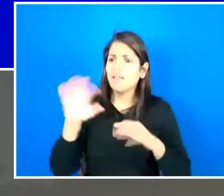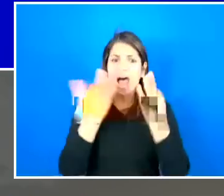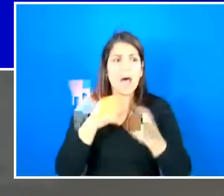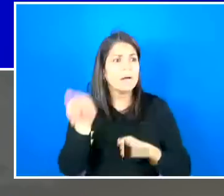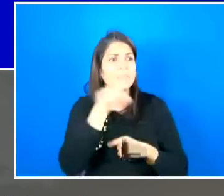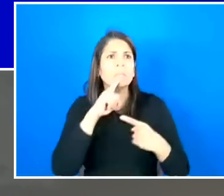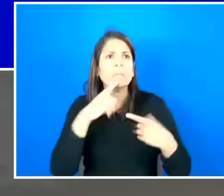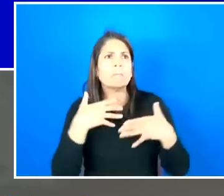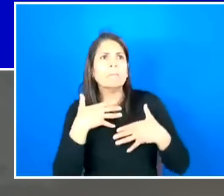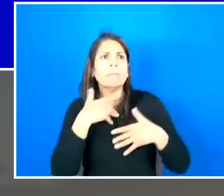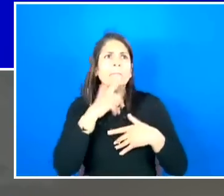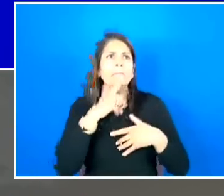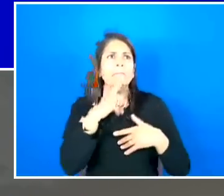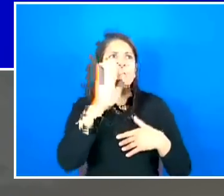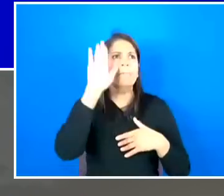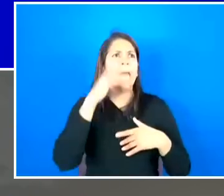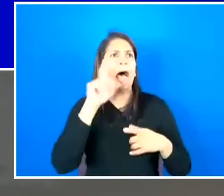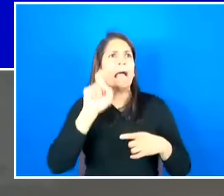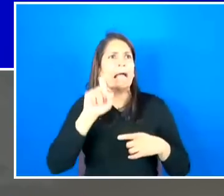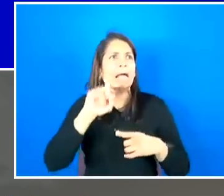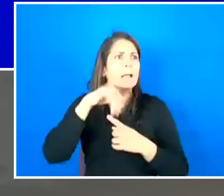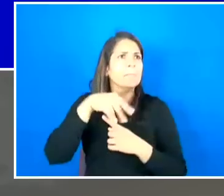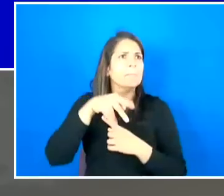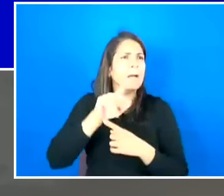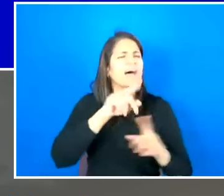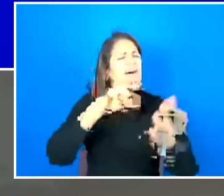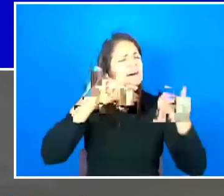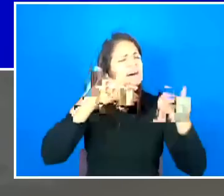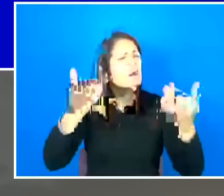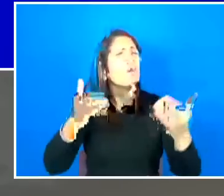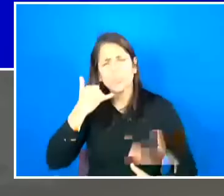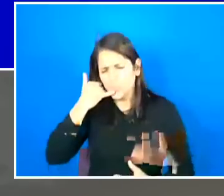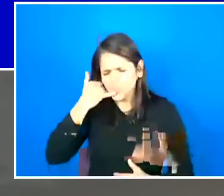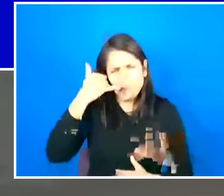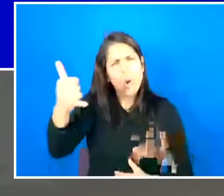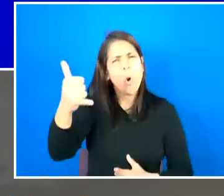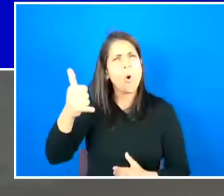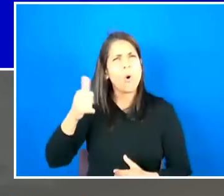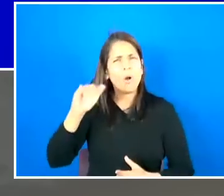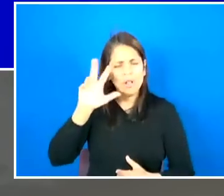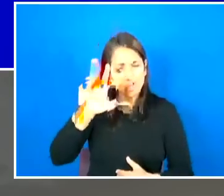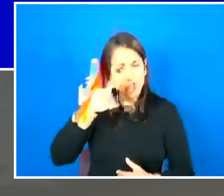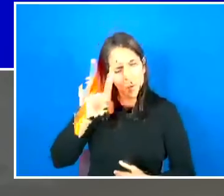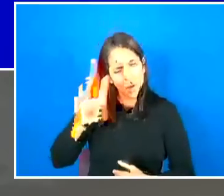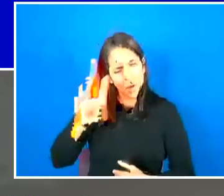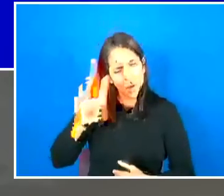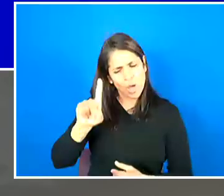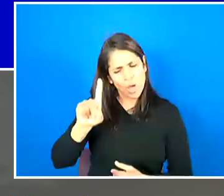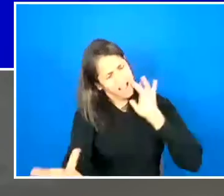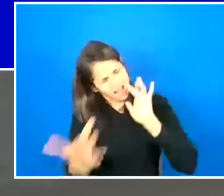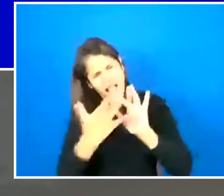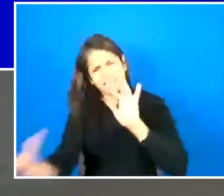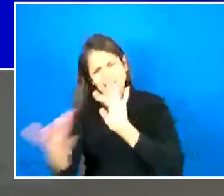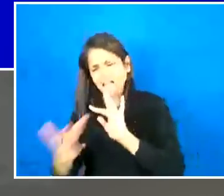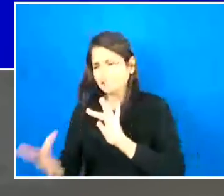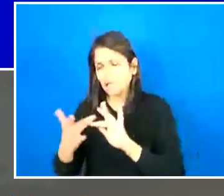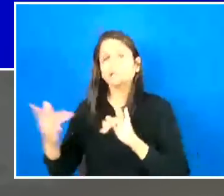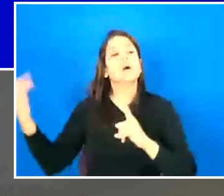LIFE A KID WHO DOESN'T HAVE THAT TECHNOLOGY AT HOME, NEEDS THAT ACCESS AND DOESN'T HAVE THATPI, CKP U ETH